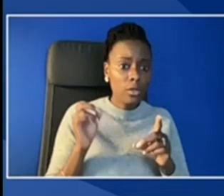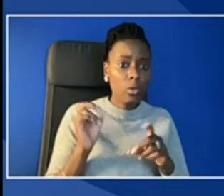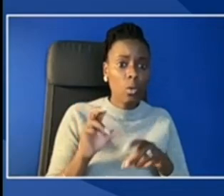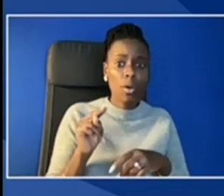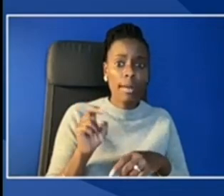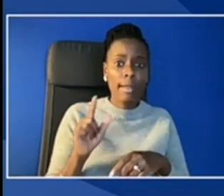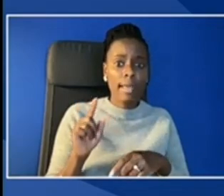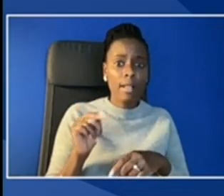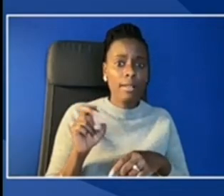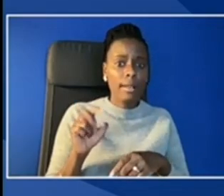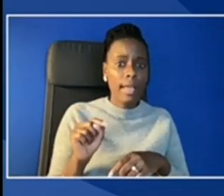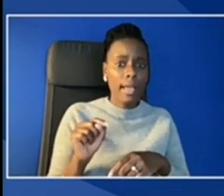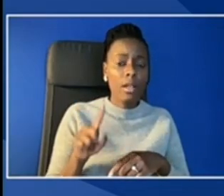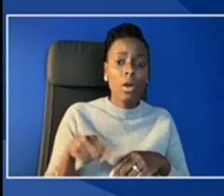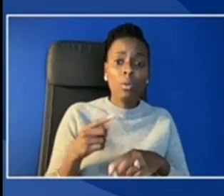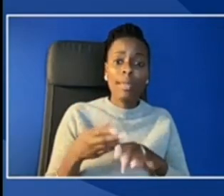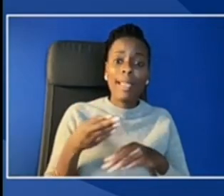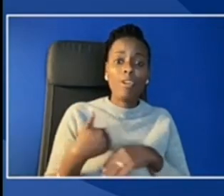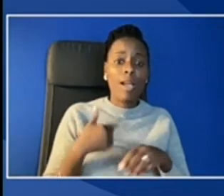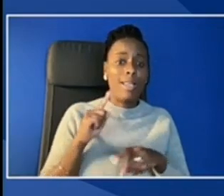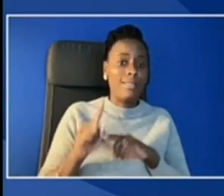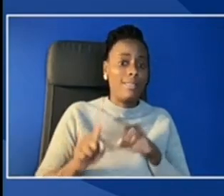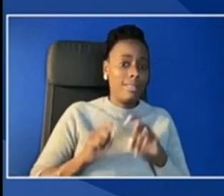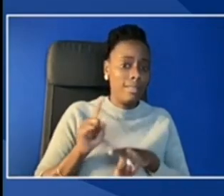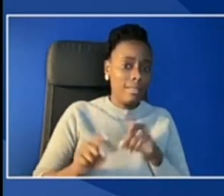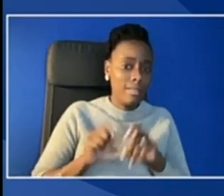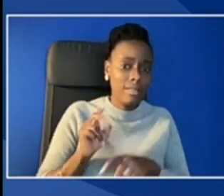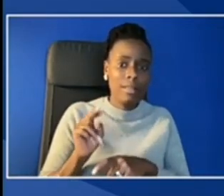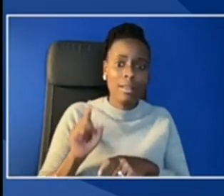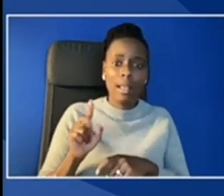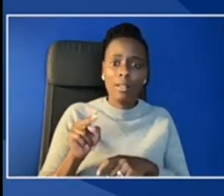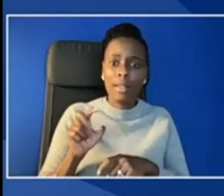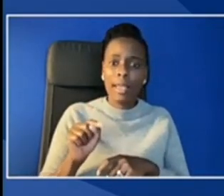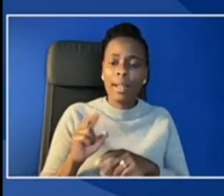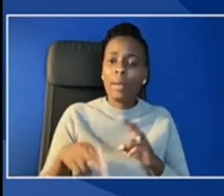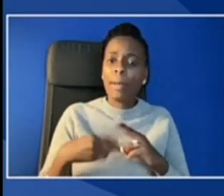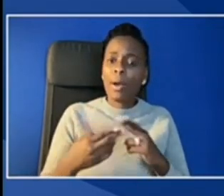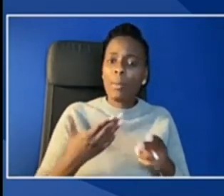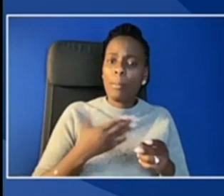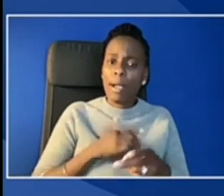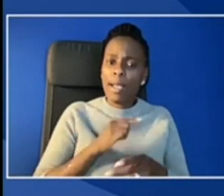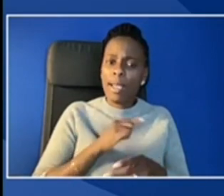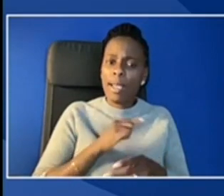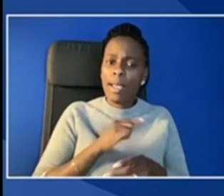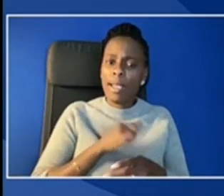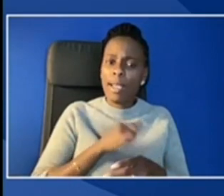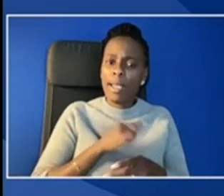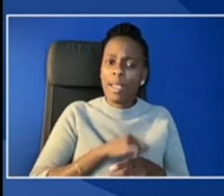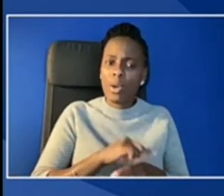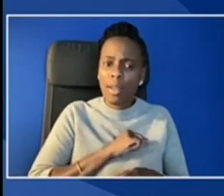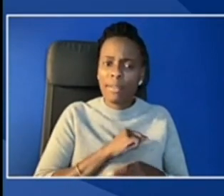after I made inquiries to Nelnet regarding my qualifying payment count was this information revealed.